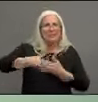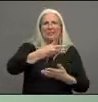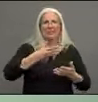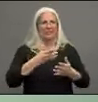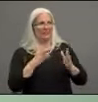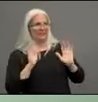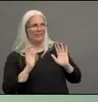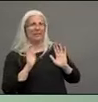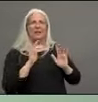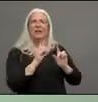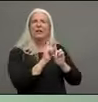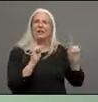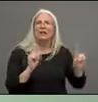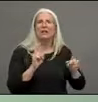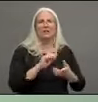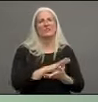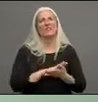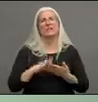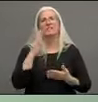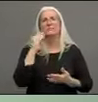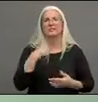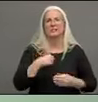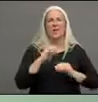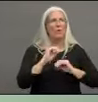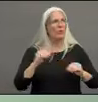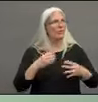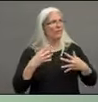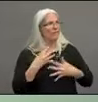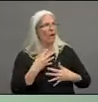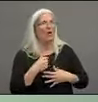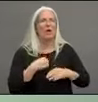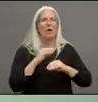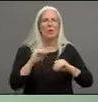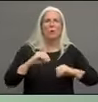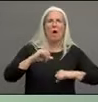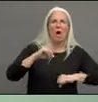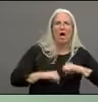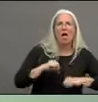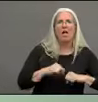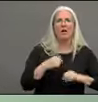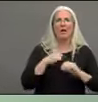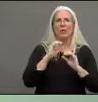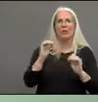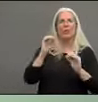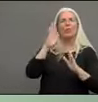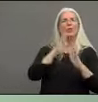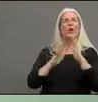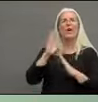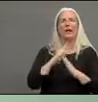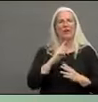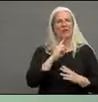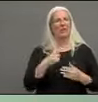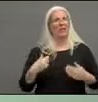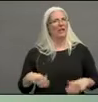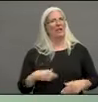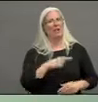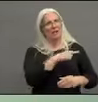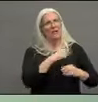reservation about being tested again and for the benefits to everyone in the community who has or does not have COVID-19.